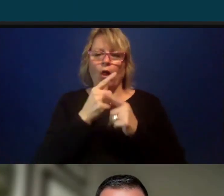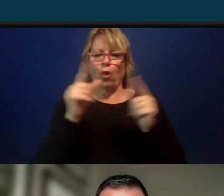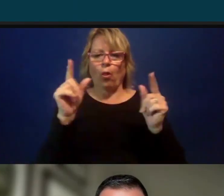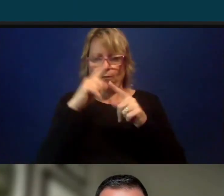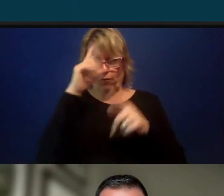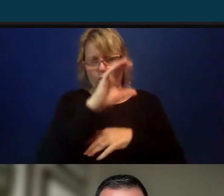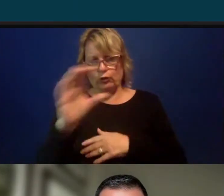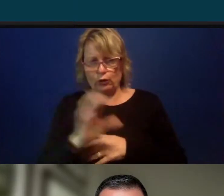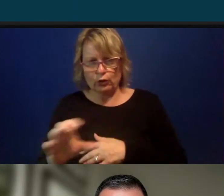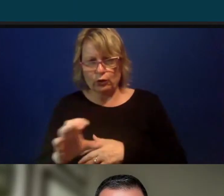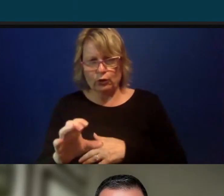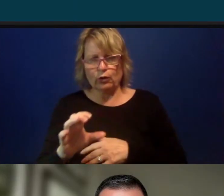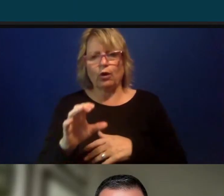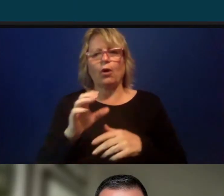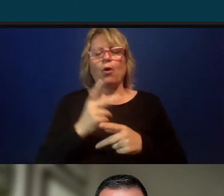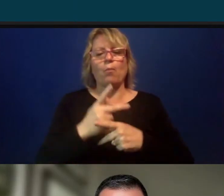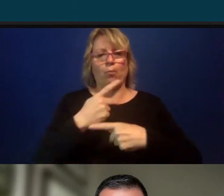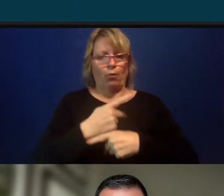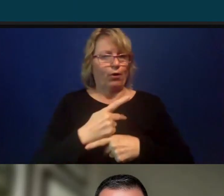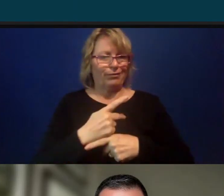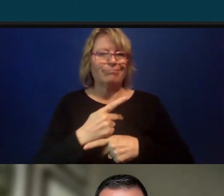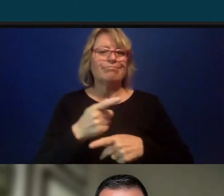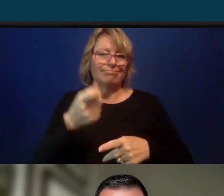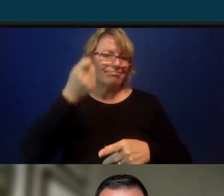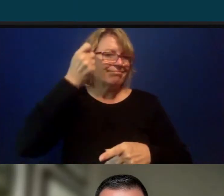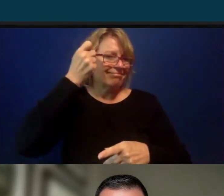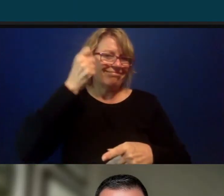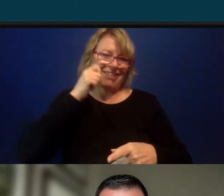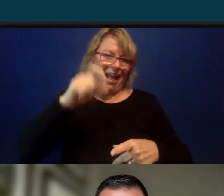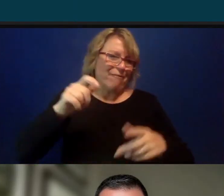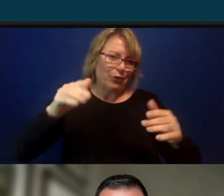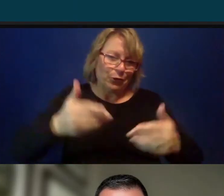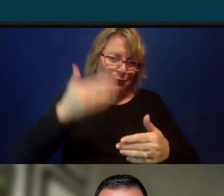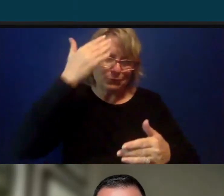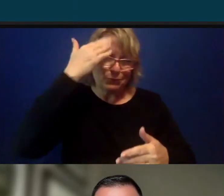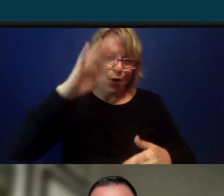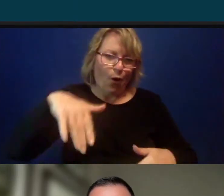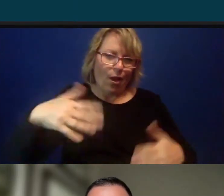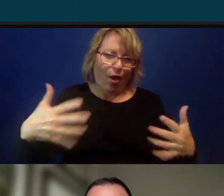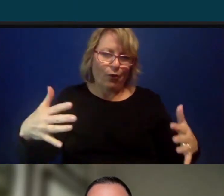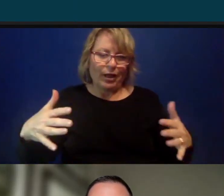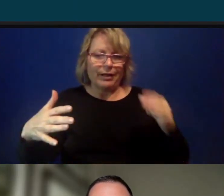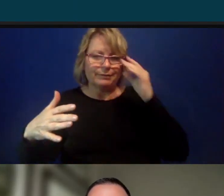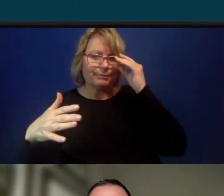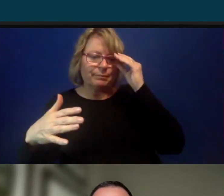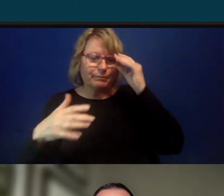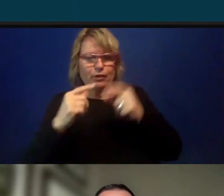a product which needs no introduction, as a global communications platform.